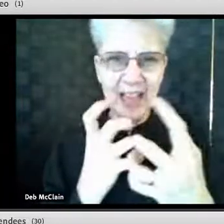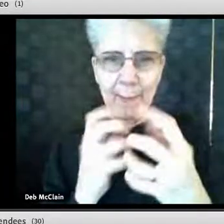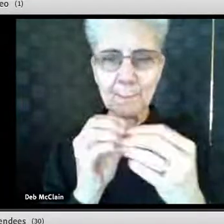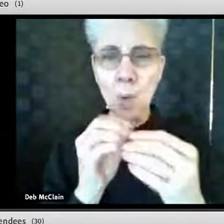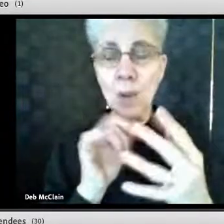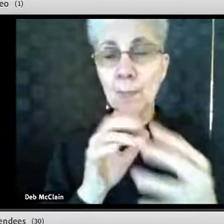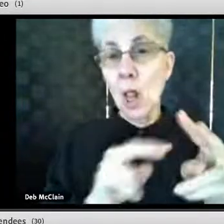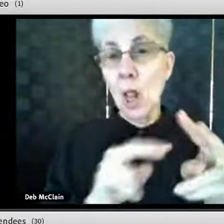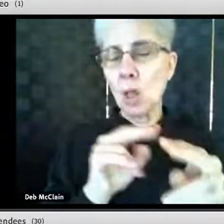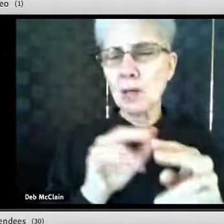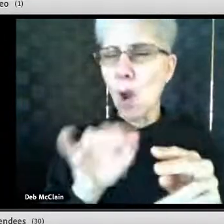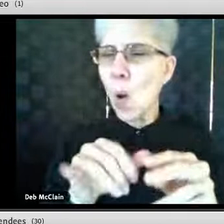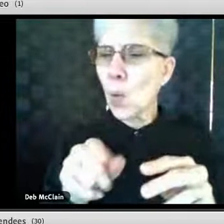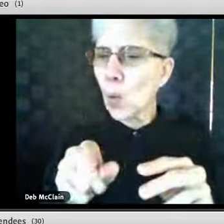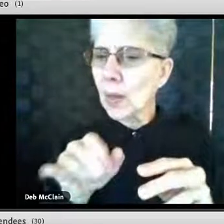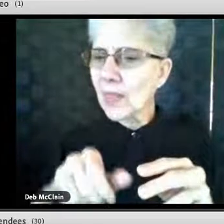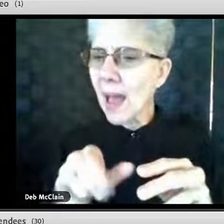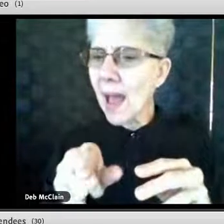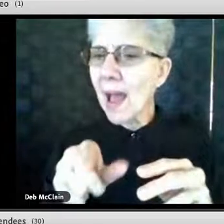You might start to look and go, "Oh. Look at this.